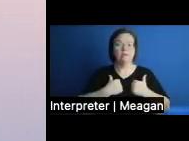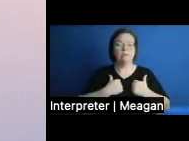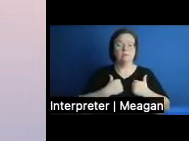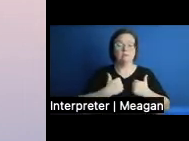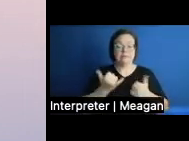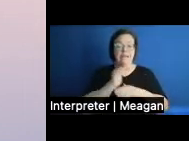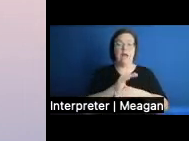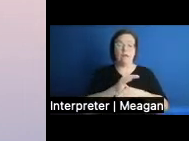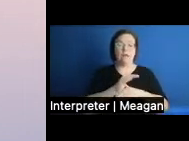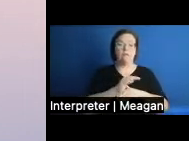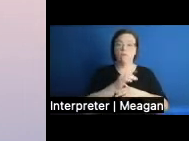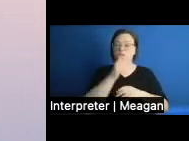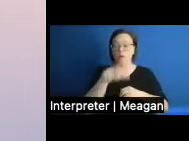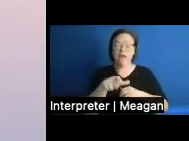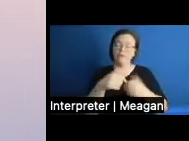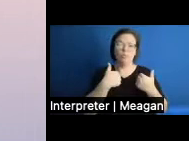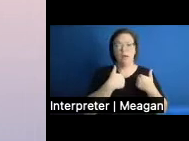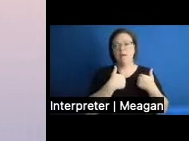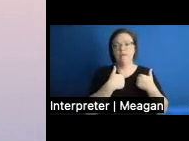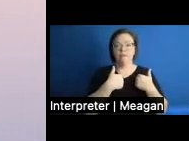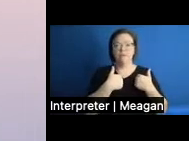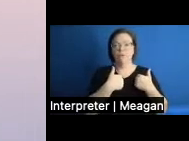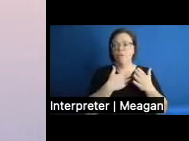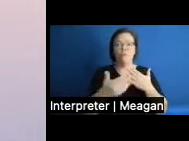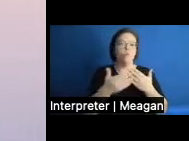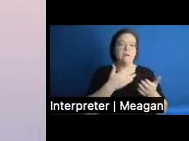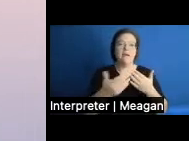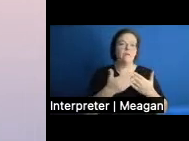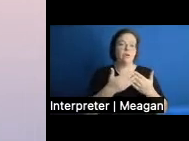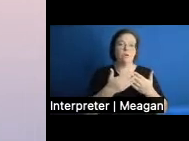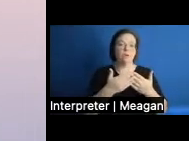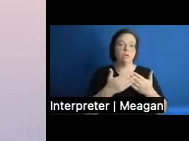having to be occupied by whatever is hammering down the door of the speaker, and it's a lot.